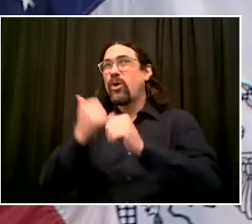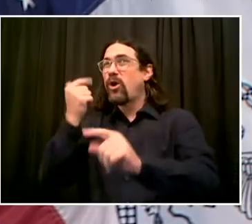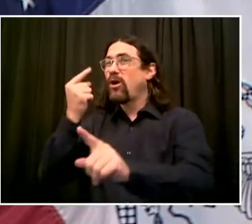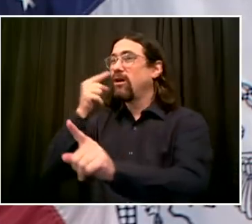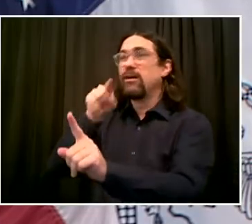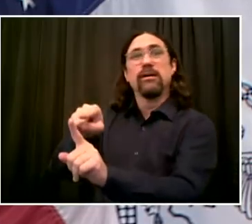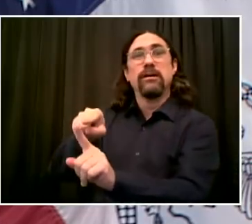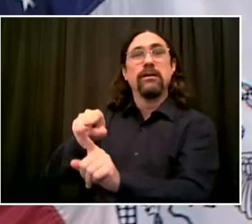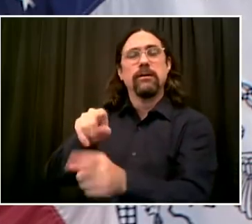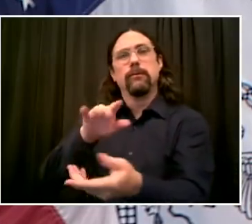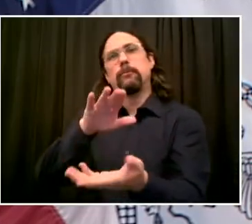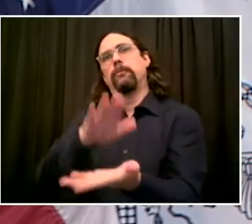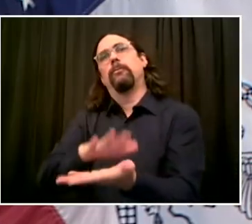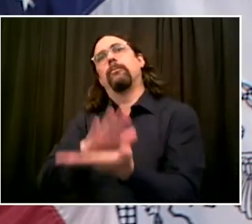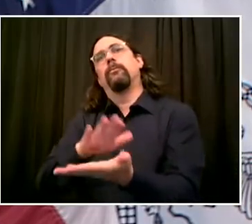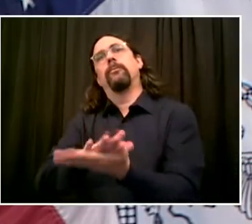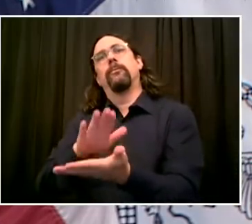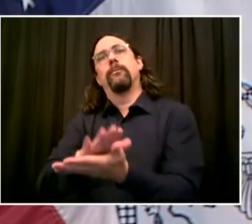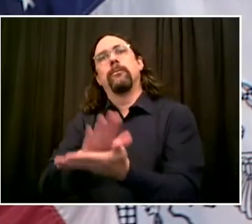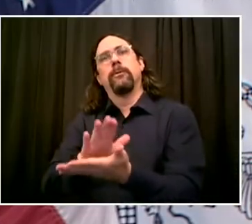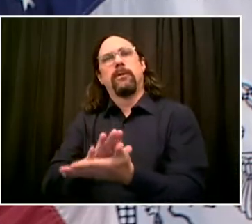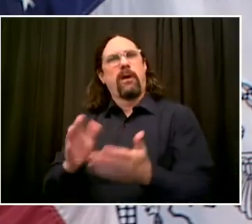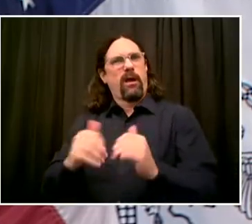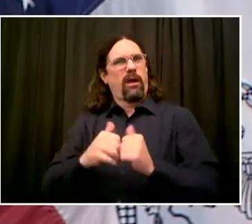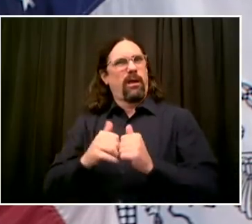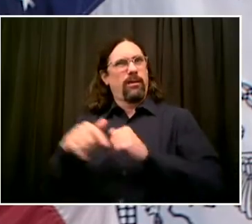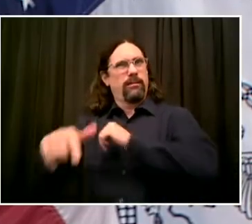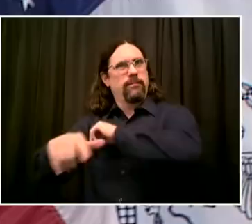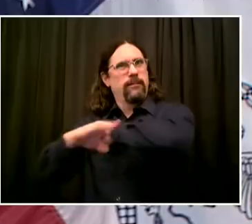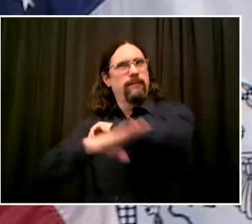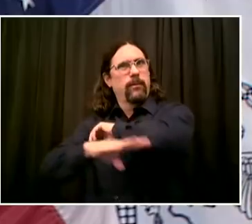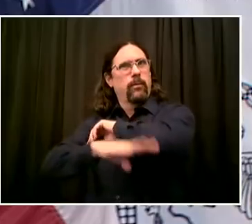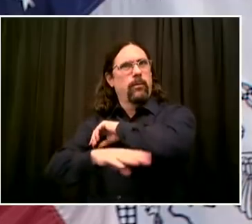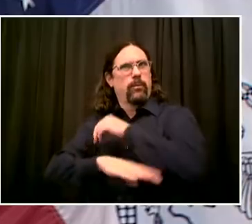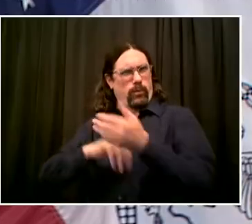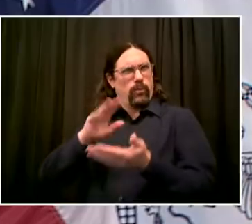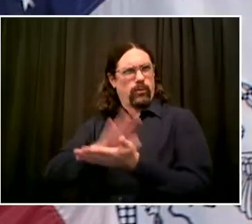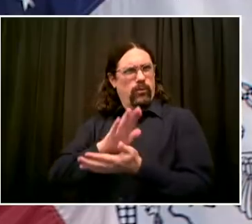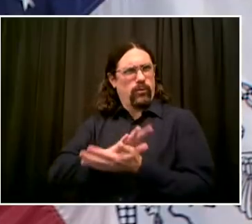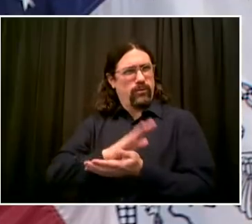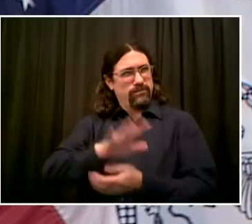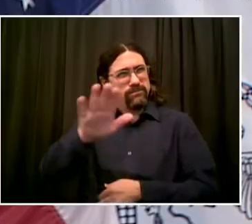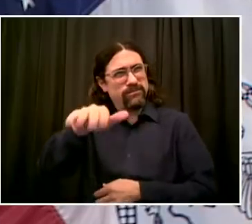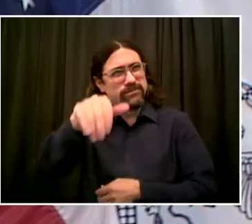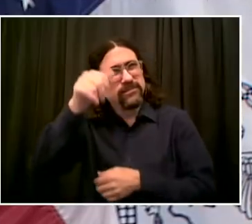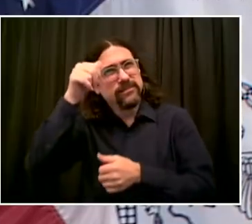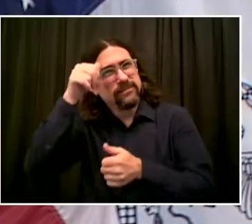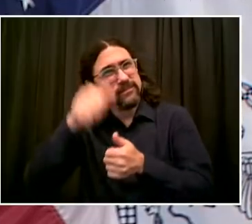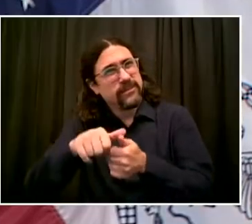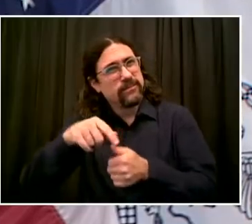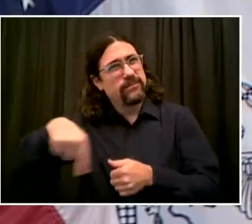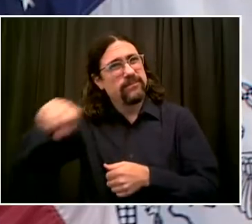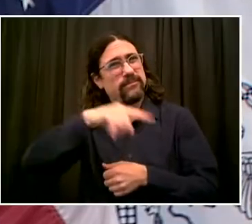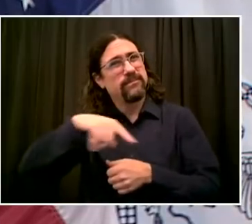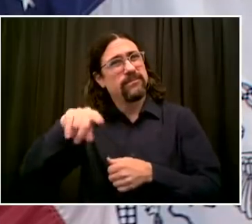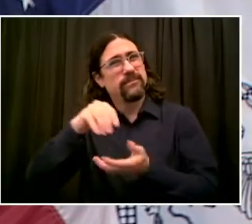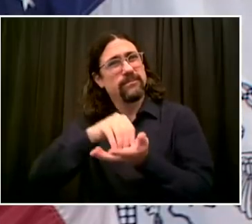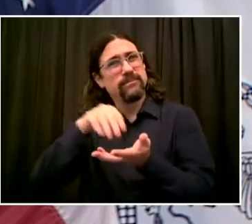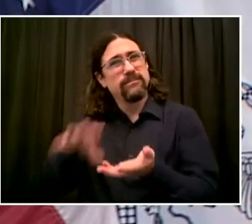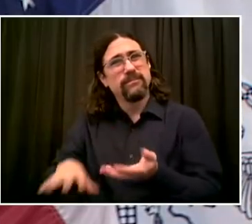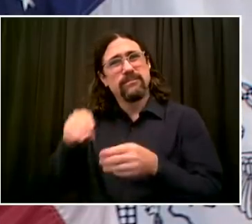T THAIS GOING TO HAVE SUCH AN